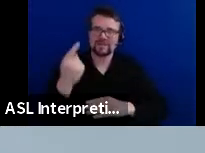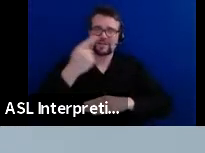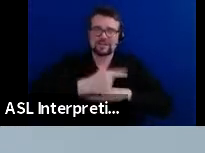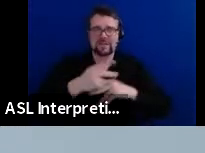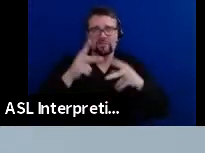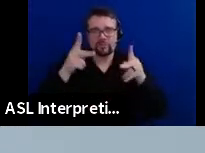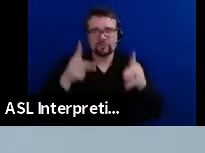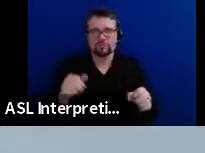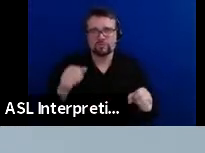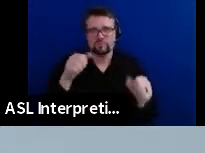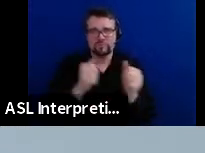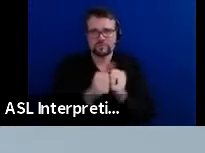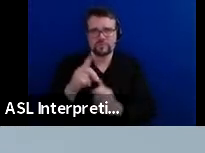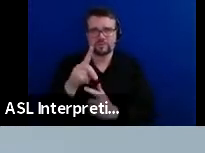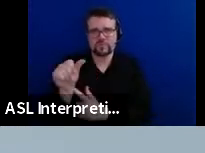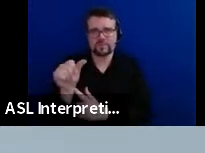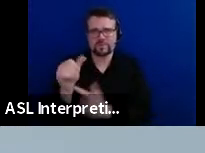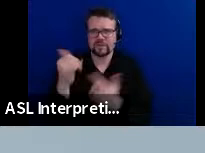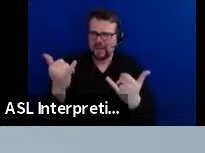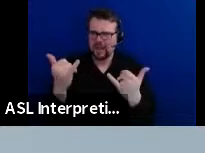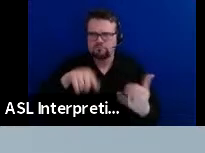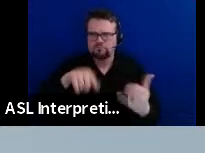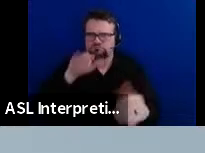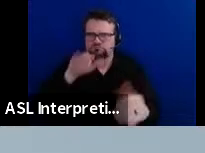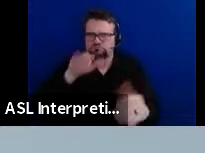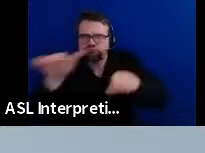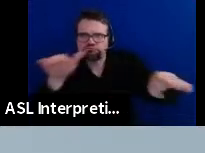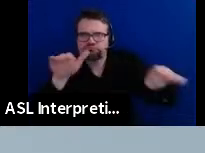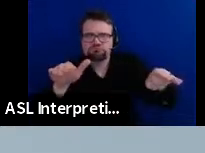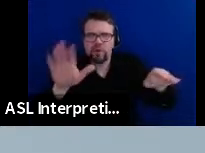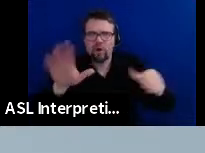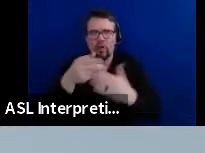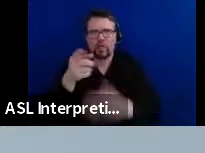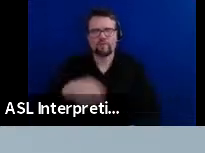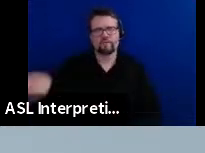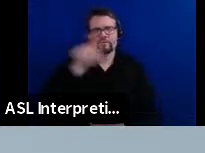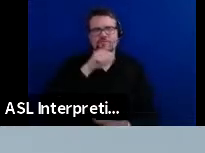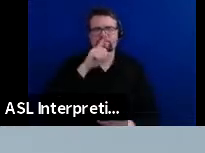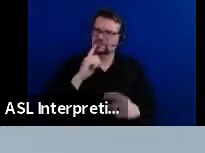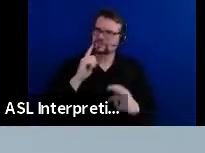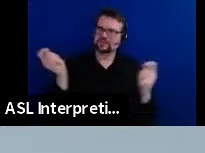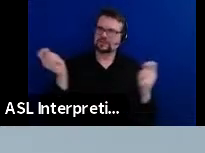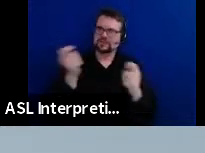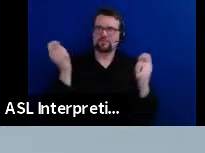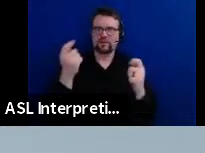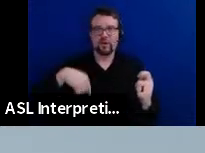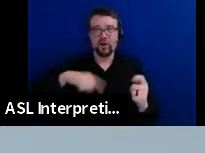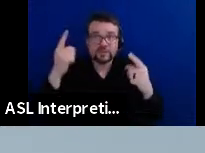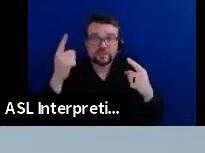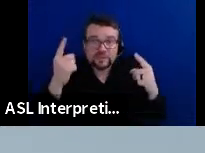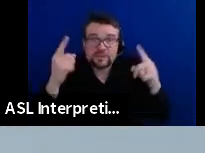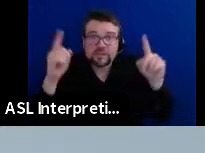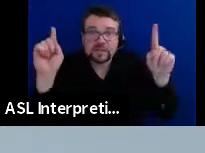THIS DAY IS A RALLY CRY FOR ALL OF US TO BE ABLE TO OFTEN CELEBRATE THE SUCCESS THAT WE HAVE ACHIEVED IN MAKING OUR